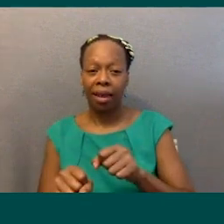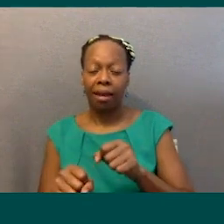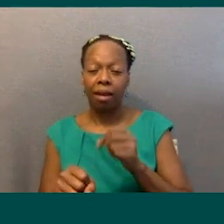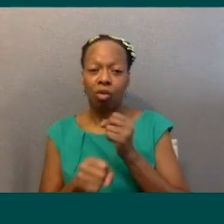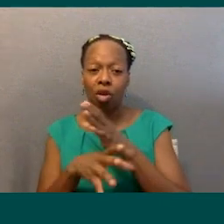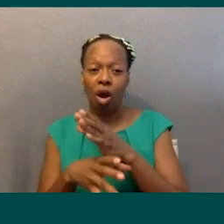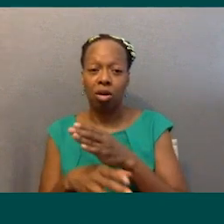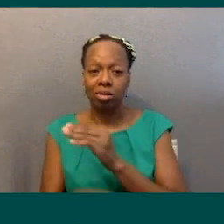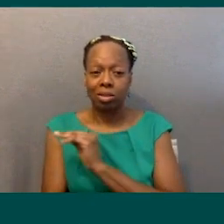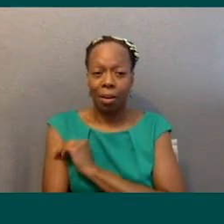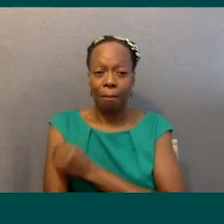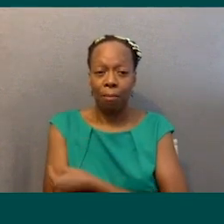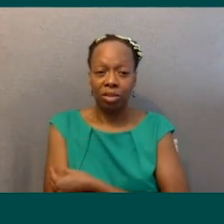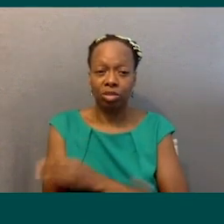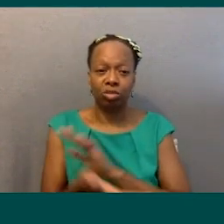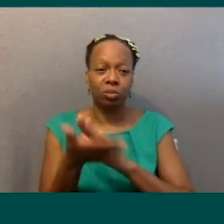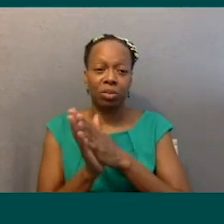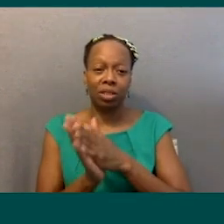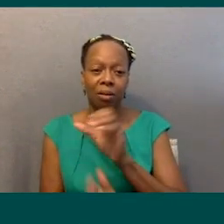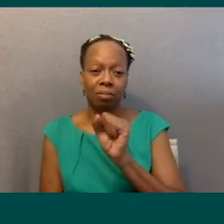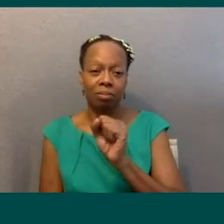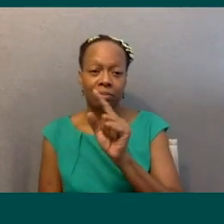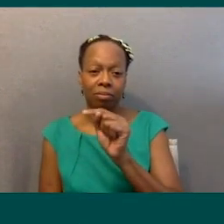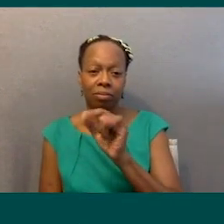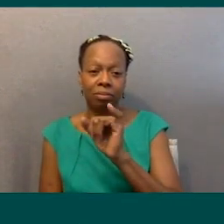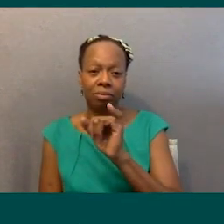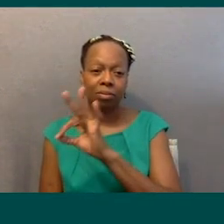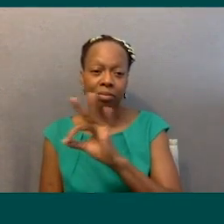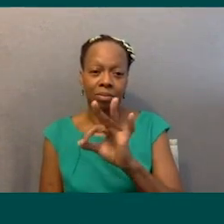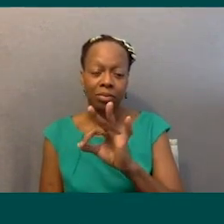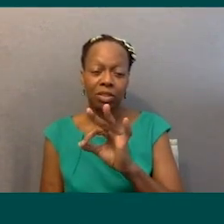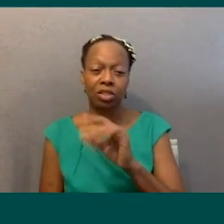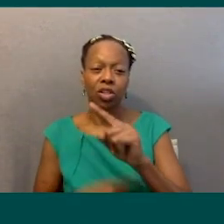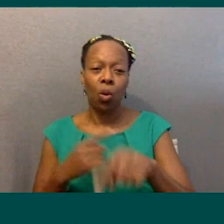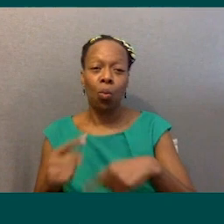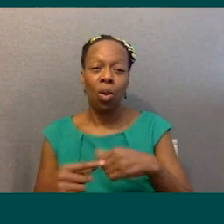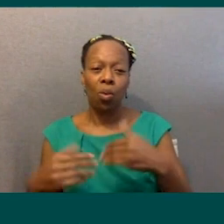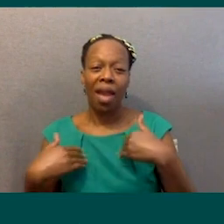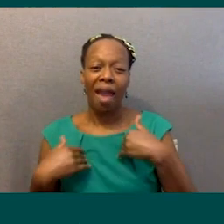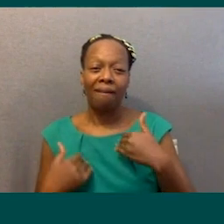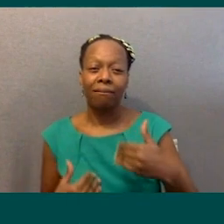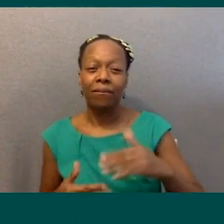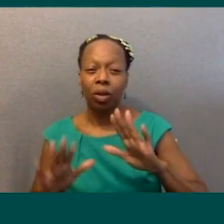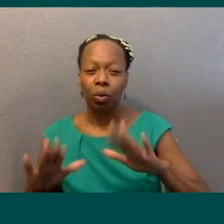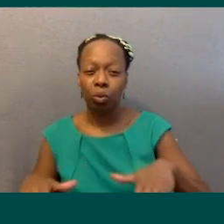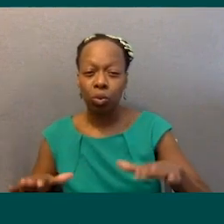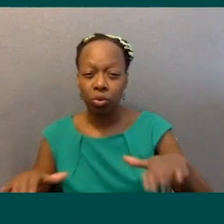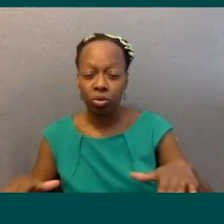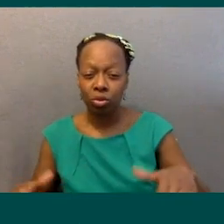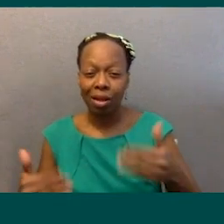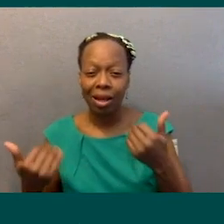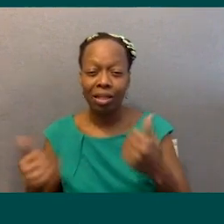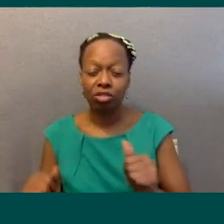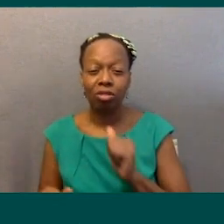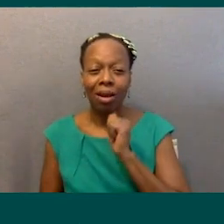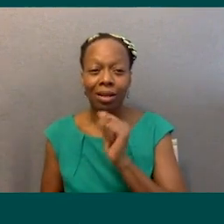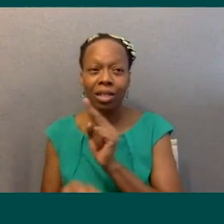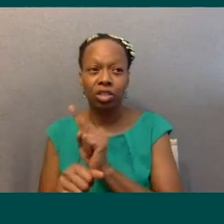So little children and children who was quite involved with the cases I try not to use